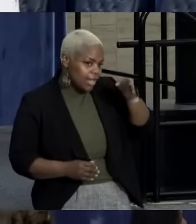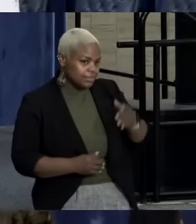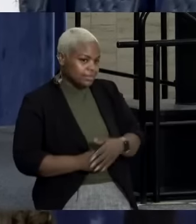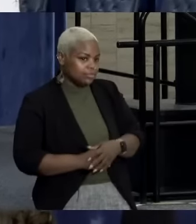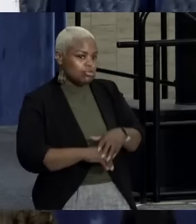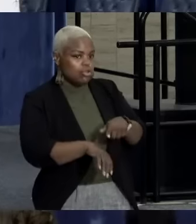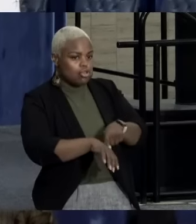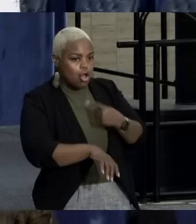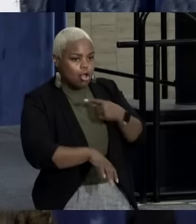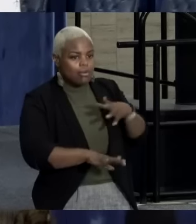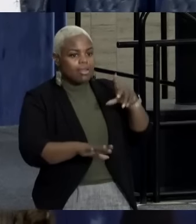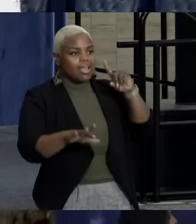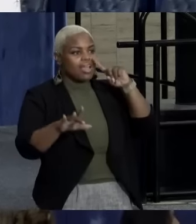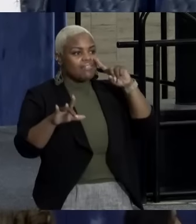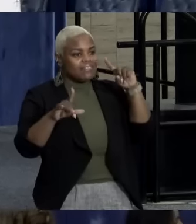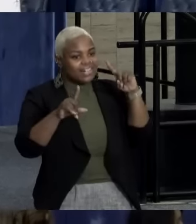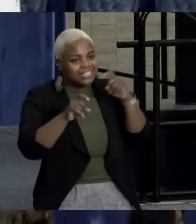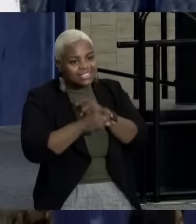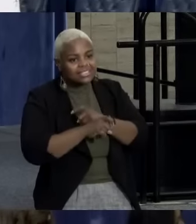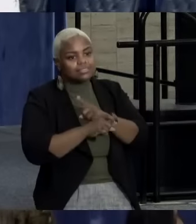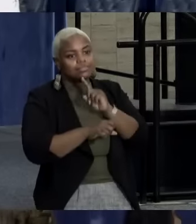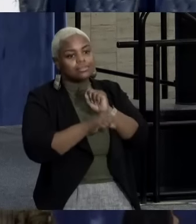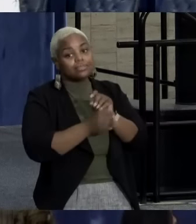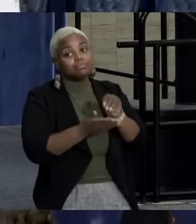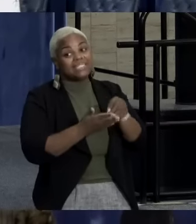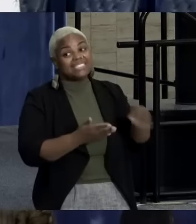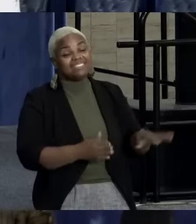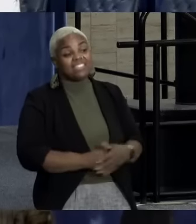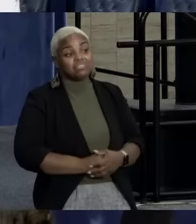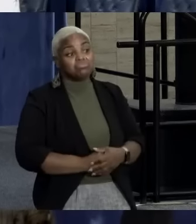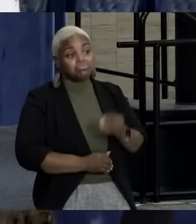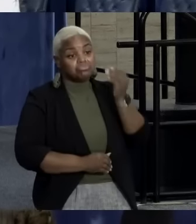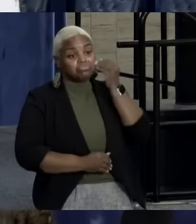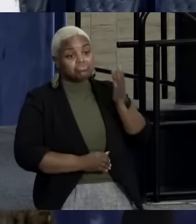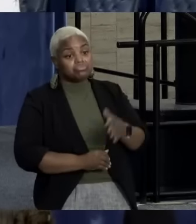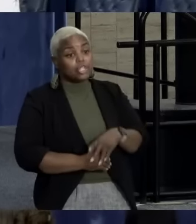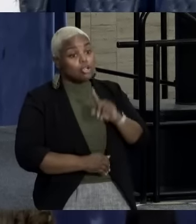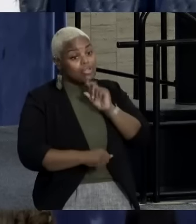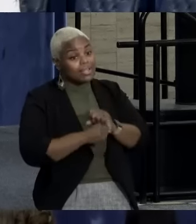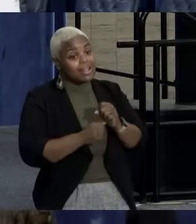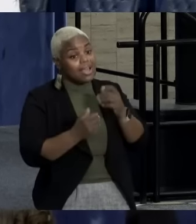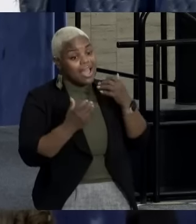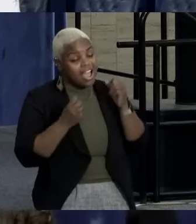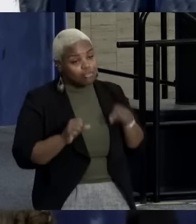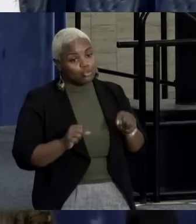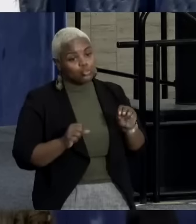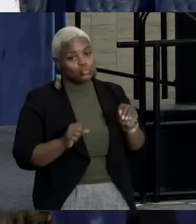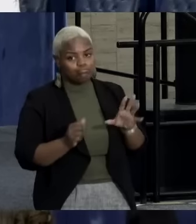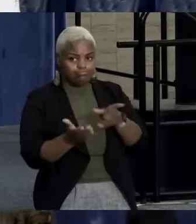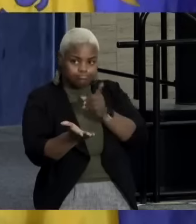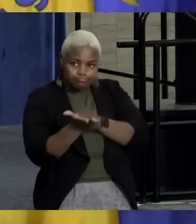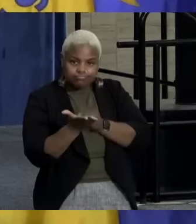and very expensive. So, we can have an active, robust discussion as a group of medical experts,